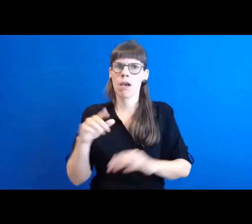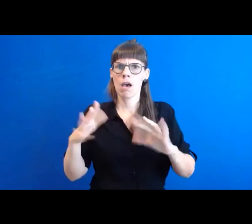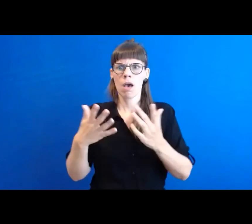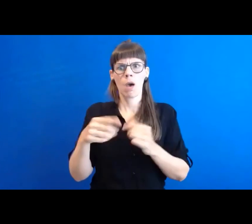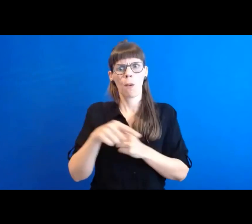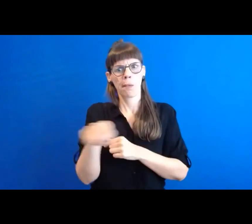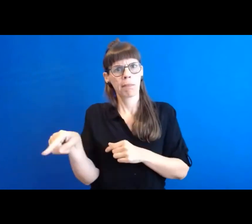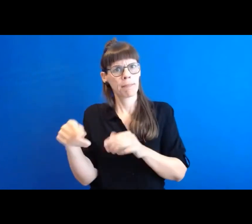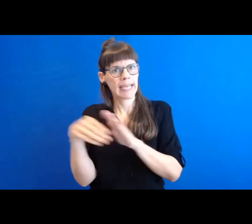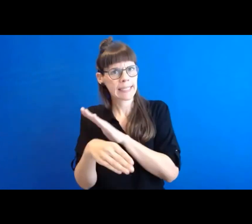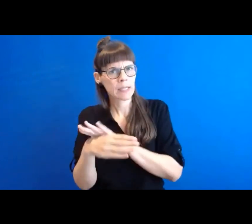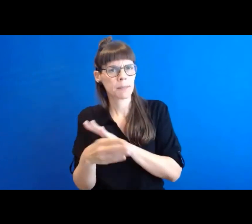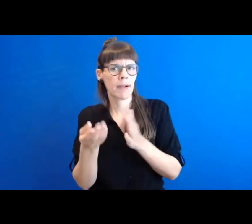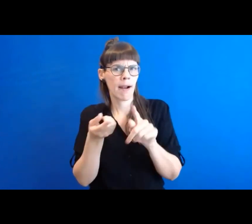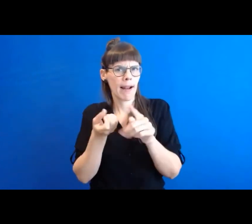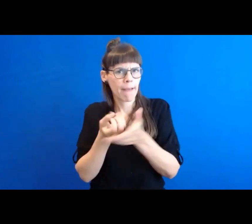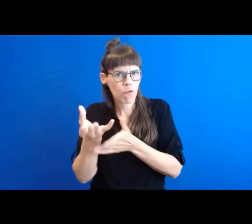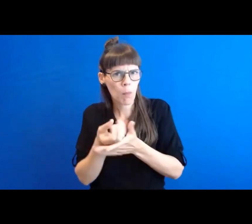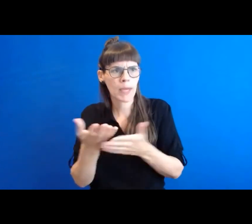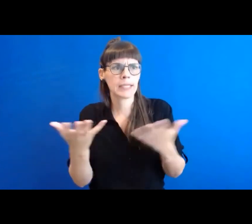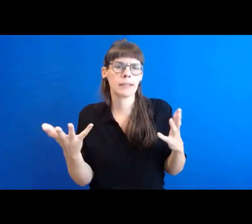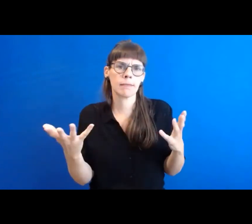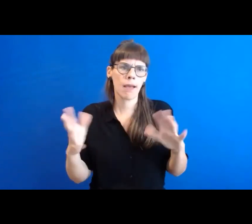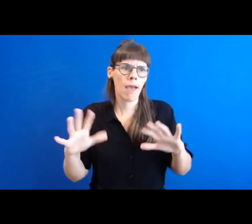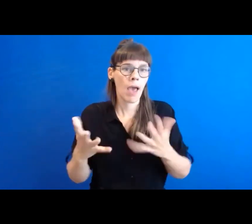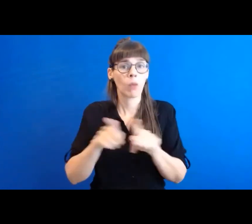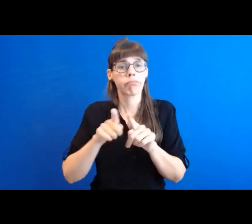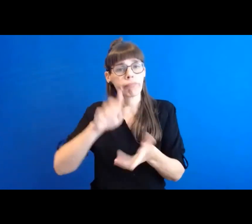that will bring us to the vaccination strategy as well is really to work